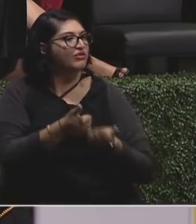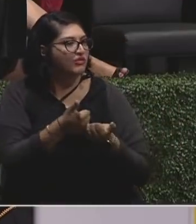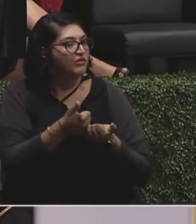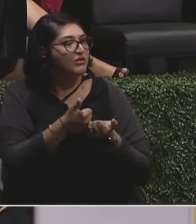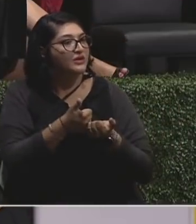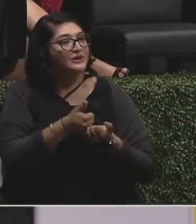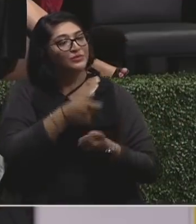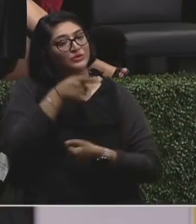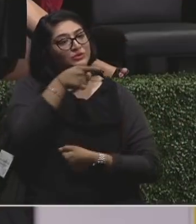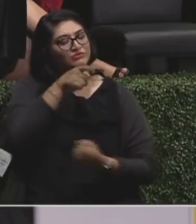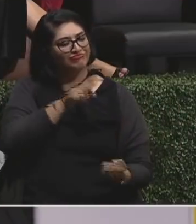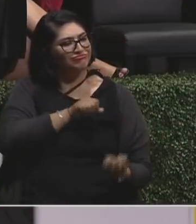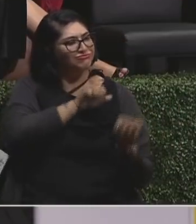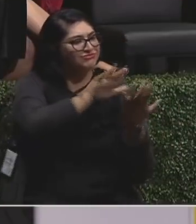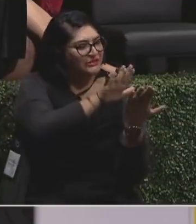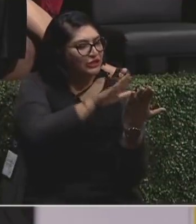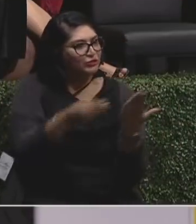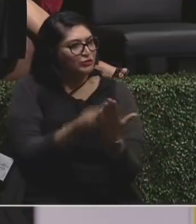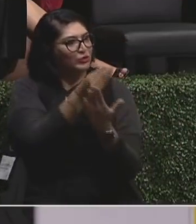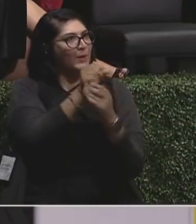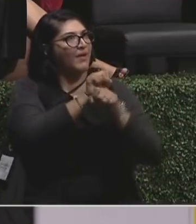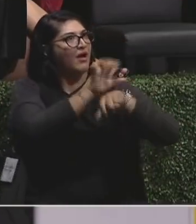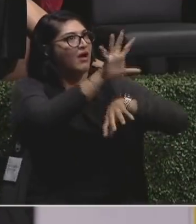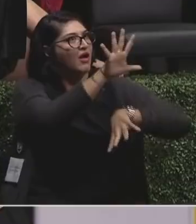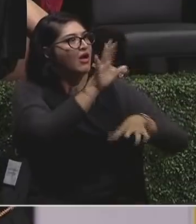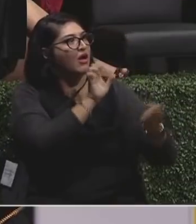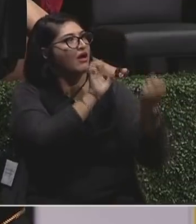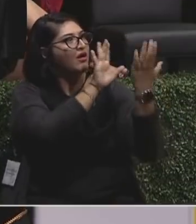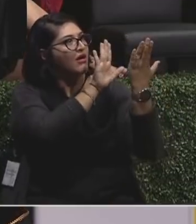YOU SEE OTHER MOUNTAINS AROUND YOU, THEY REPRESENT OTHER GOALS AND CHALLENGES.